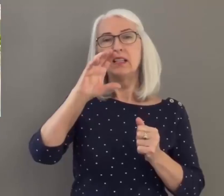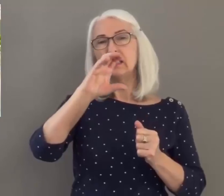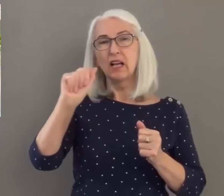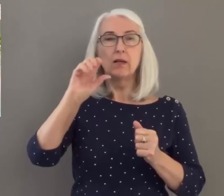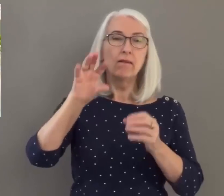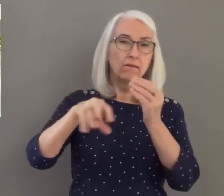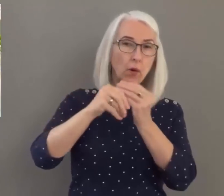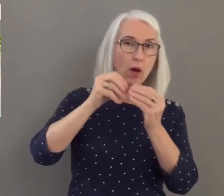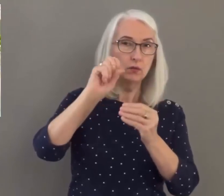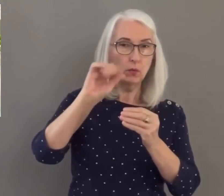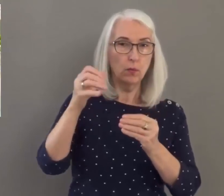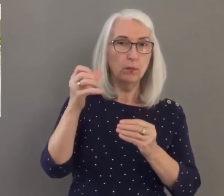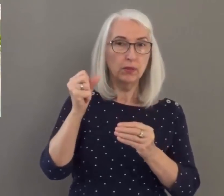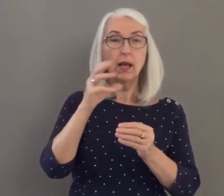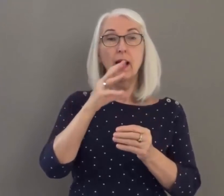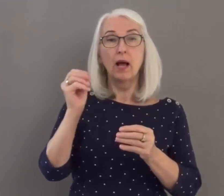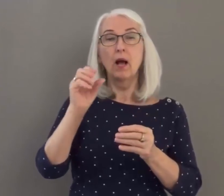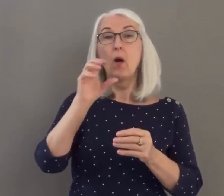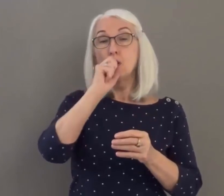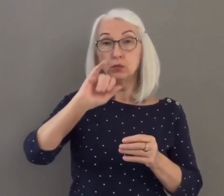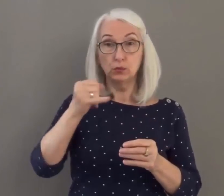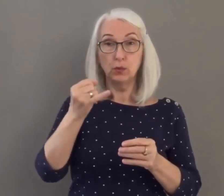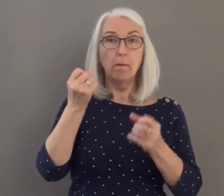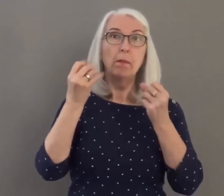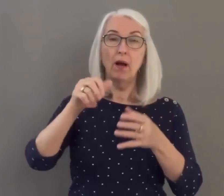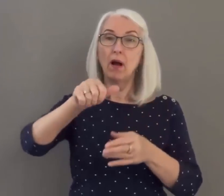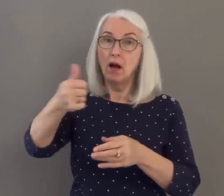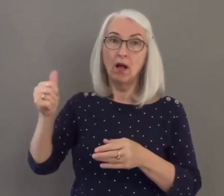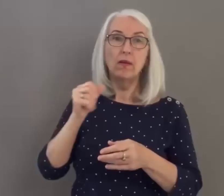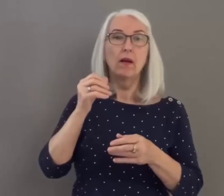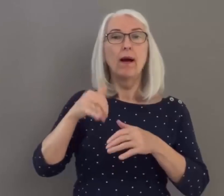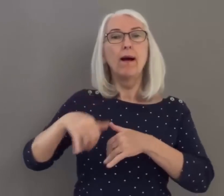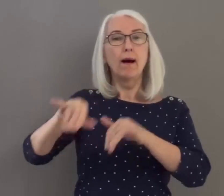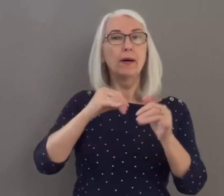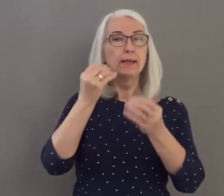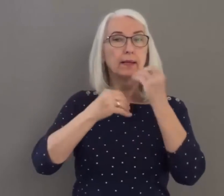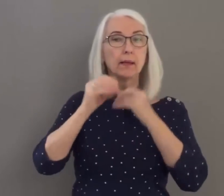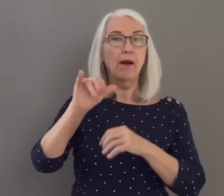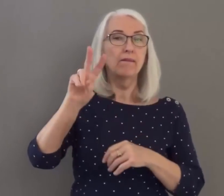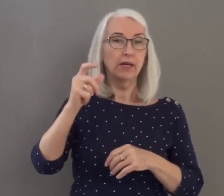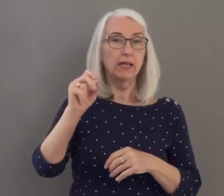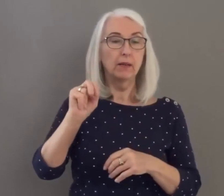calcium-fortified soy milk and orange juice, and many other foods commonly eaten by vegans..